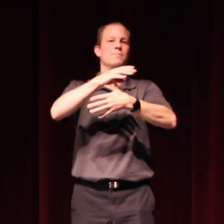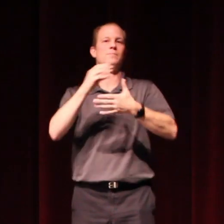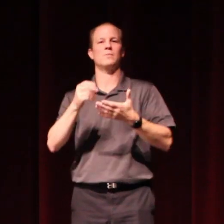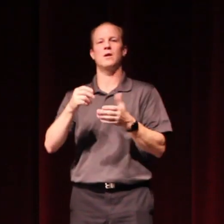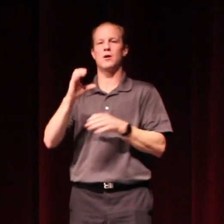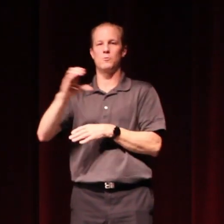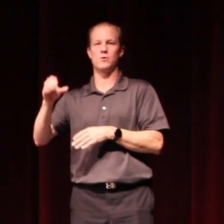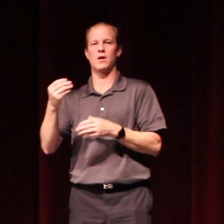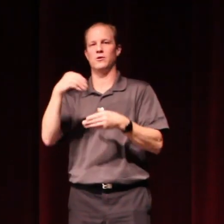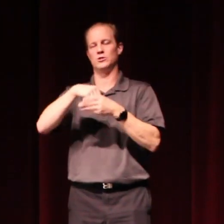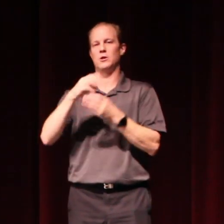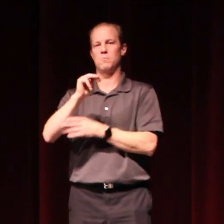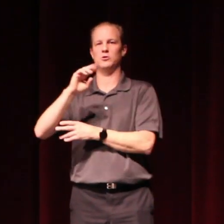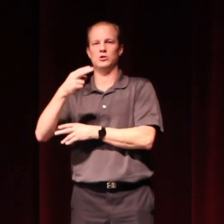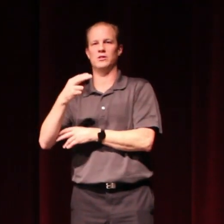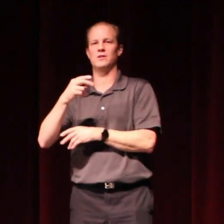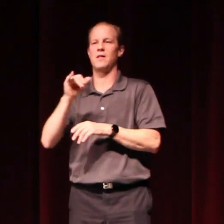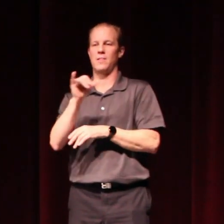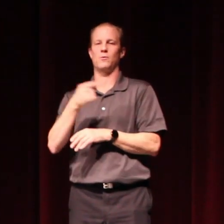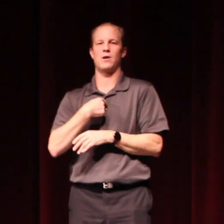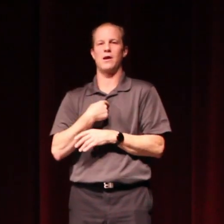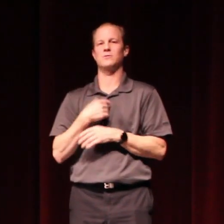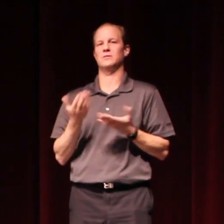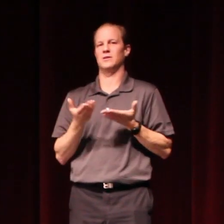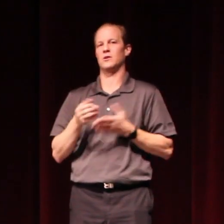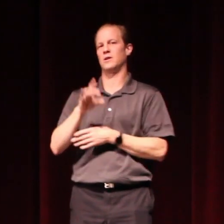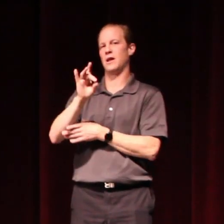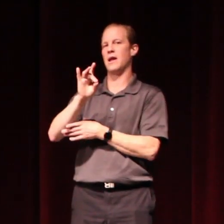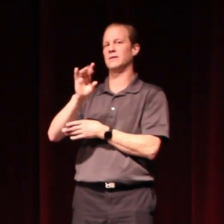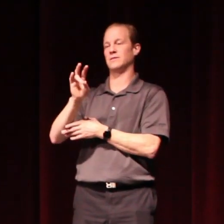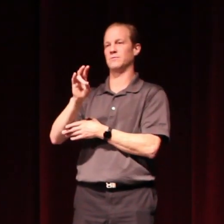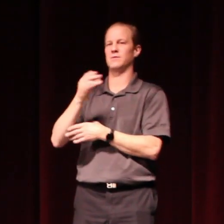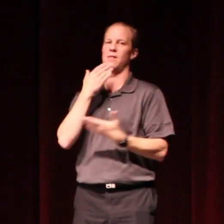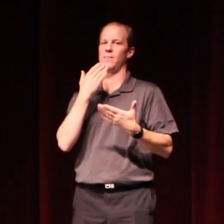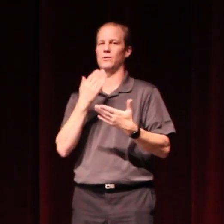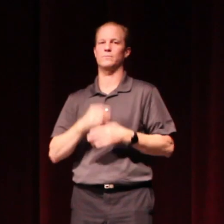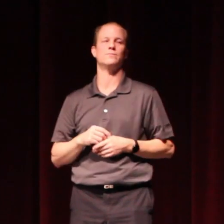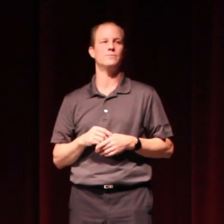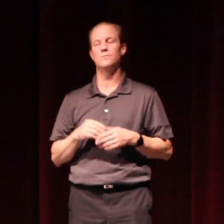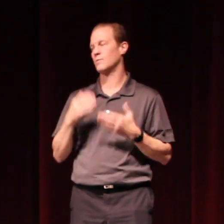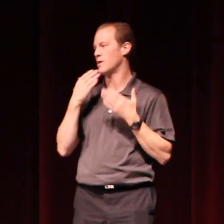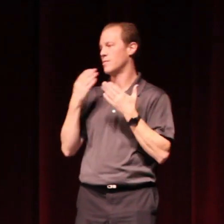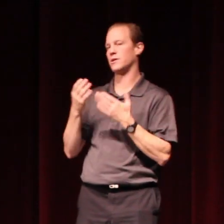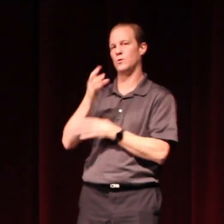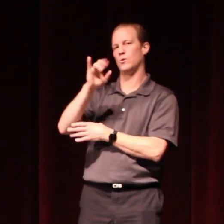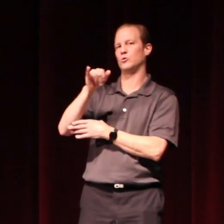Thank you. Thank you. Next we will hear from Joel Spotts.